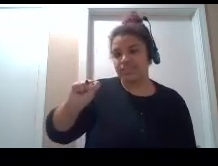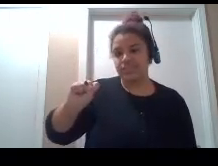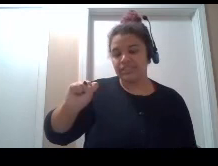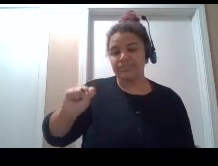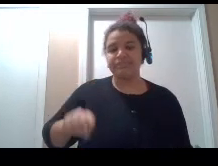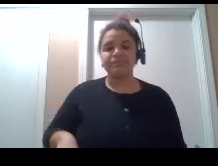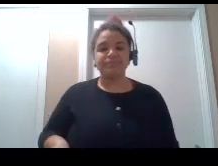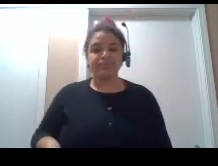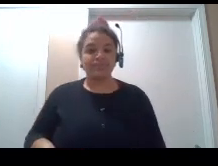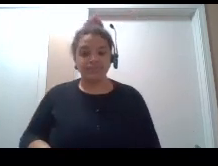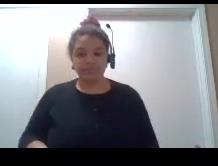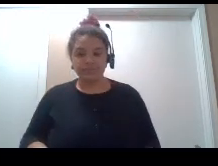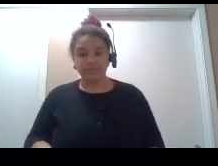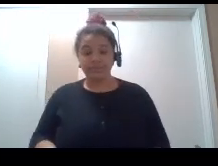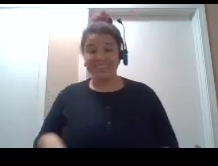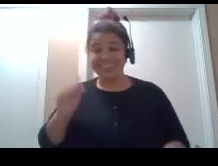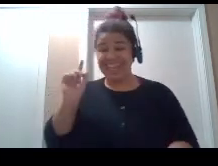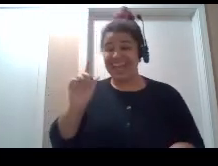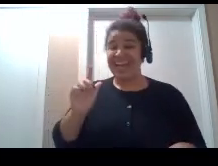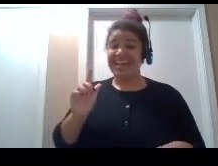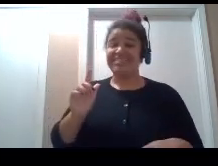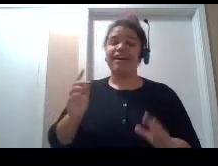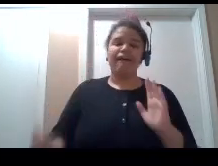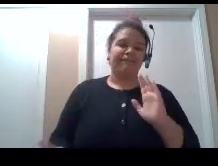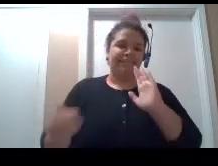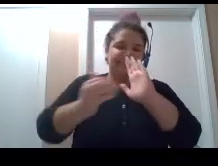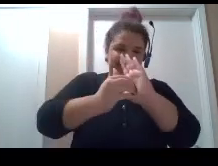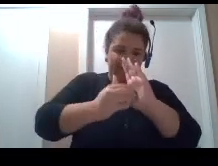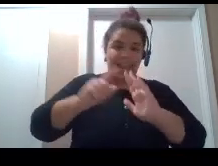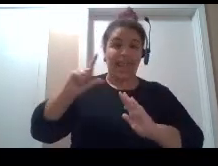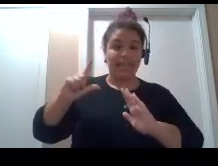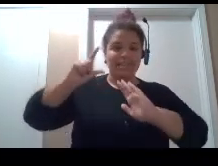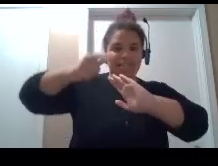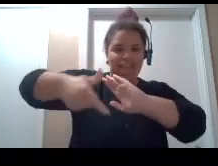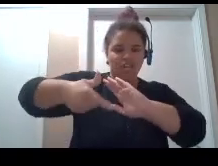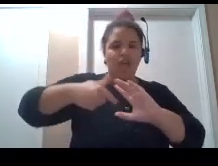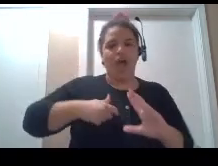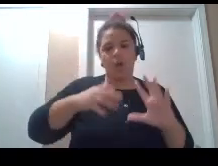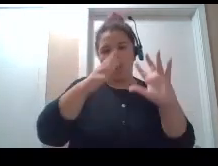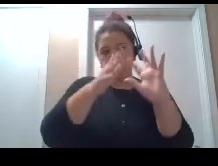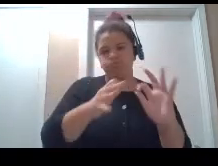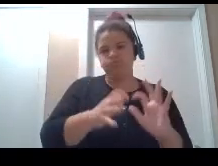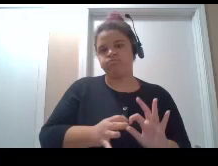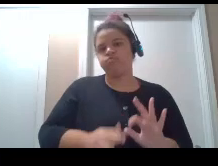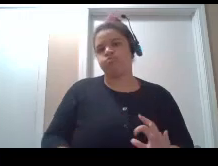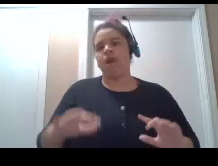And I will be going over these resources in more detail a little later on in the presentation.